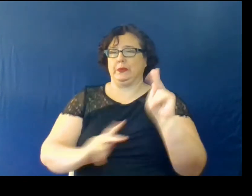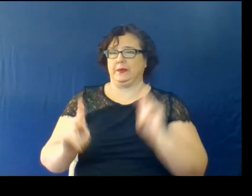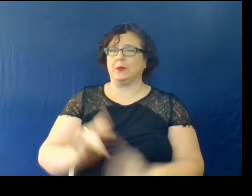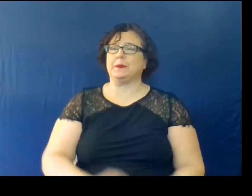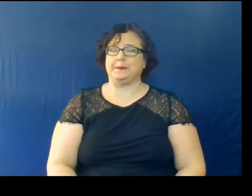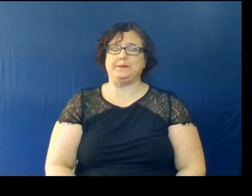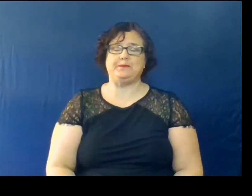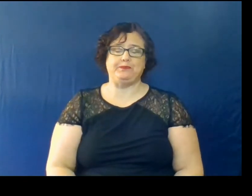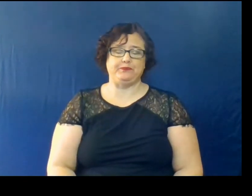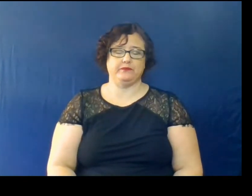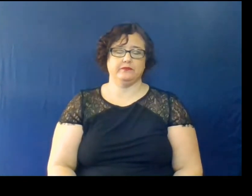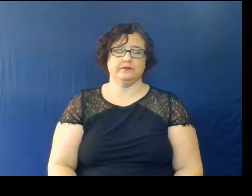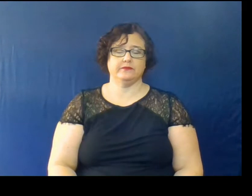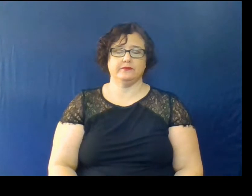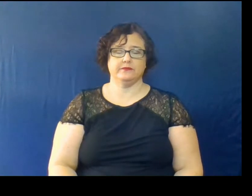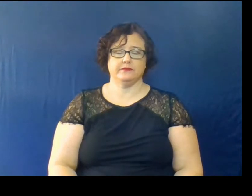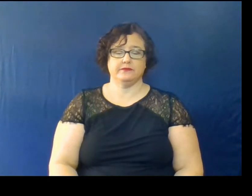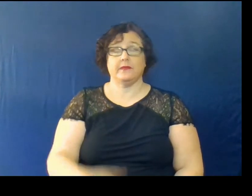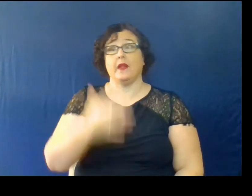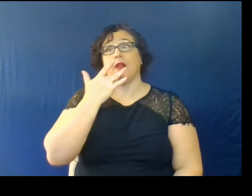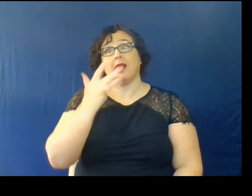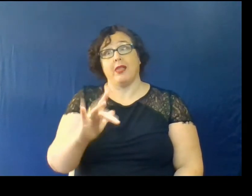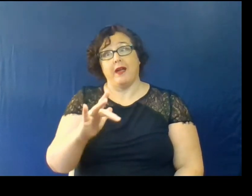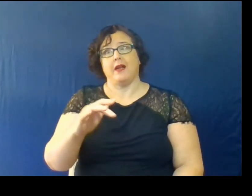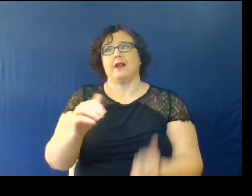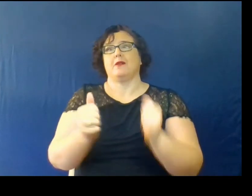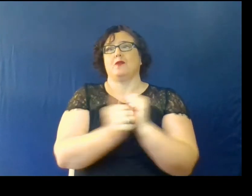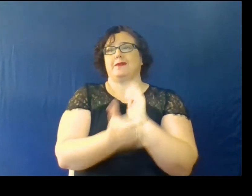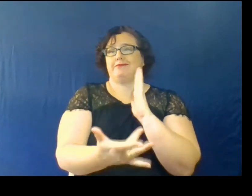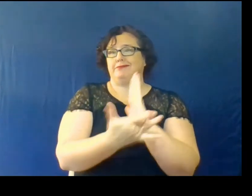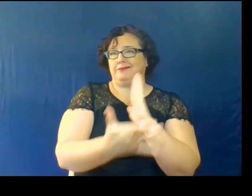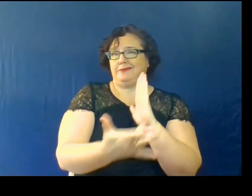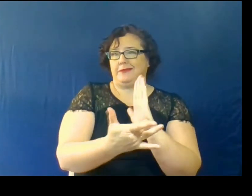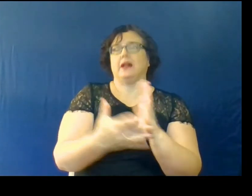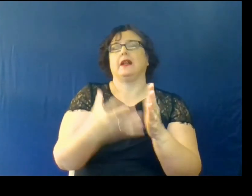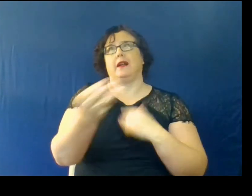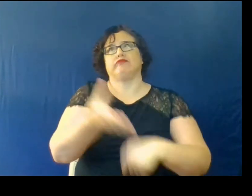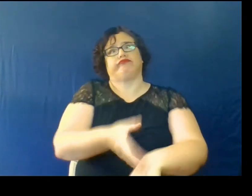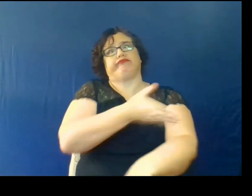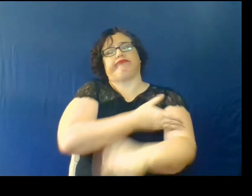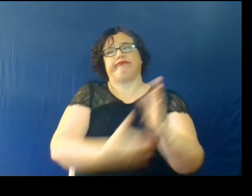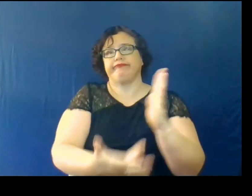Fortunately with technology today and the advances in technology, individuals who are blind or low